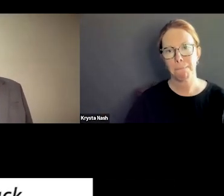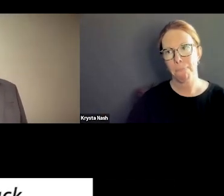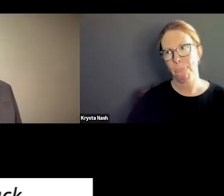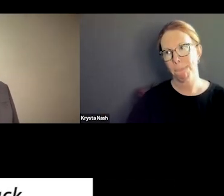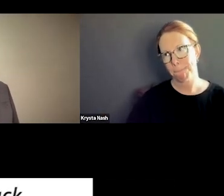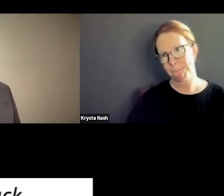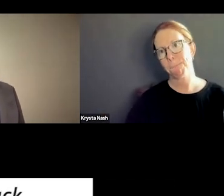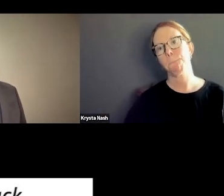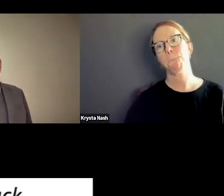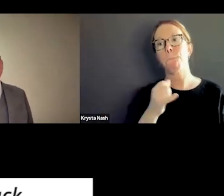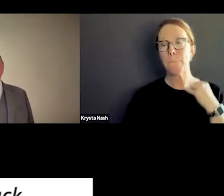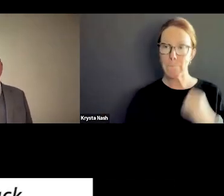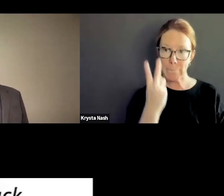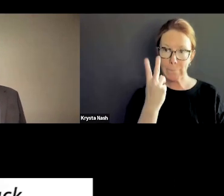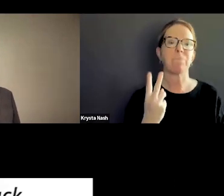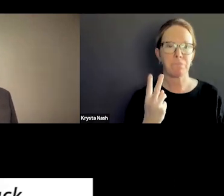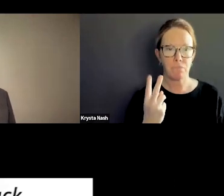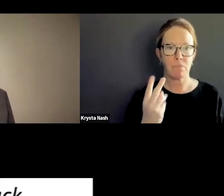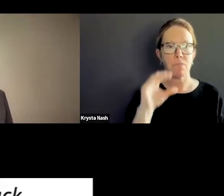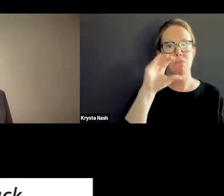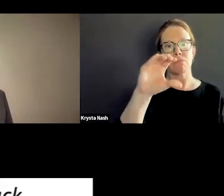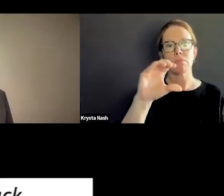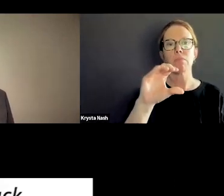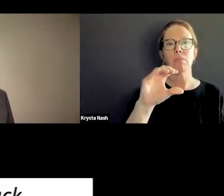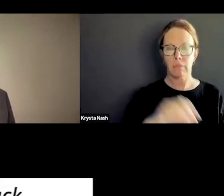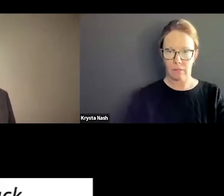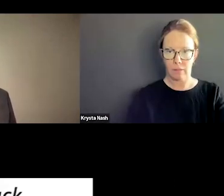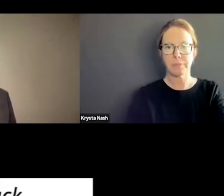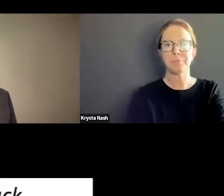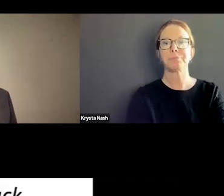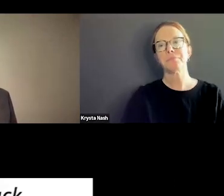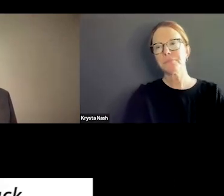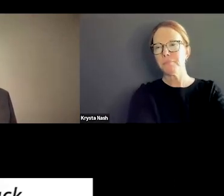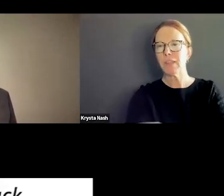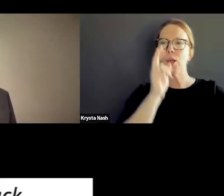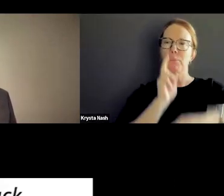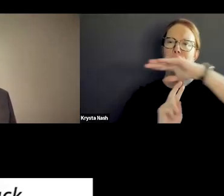Then the last two things are, measures that we use to kind of predict some sort of problematic behavior.